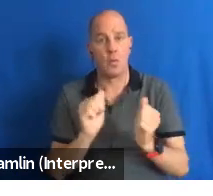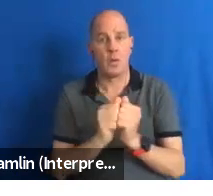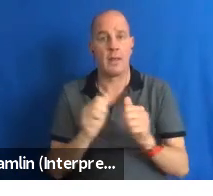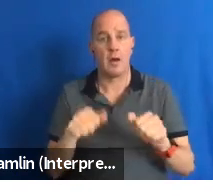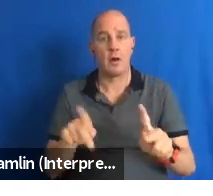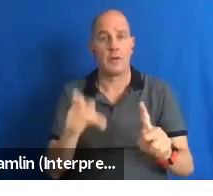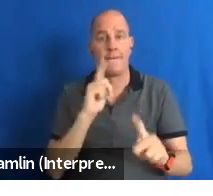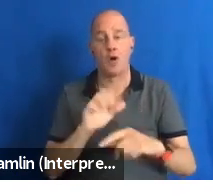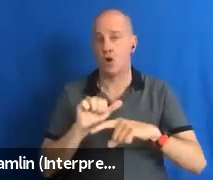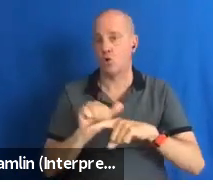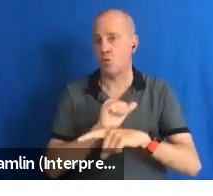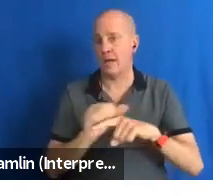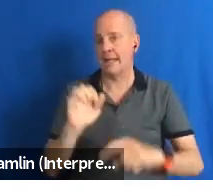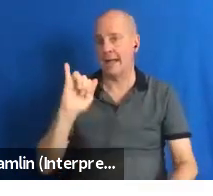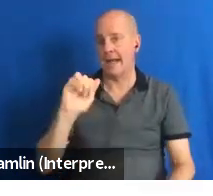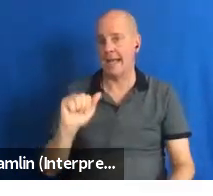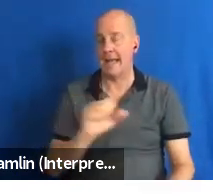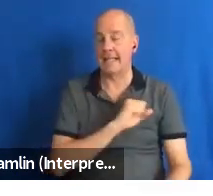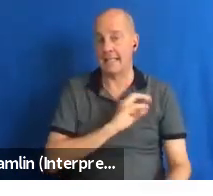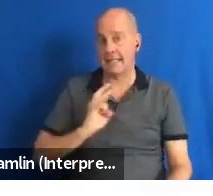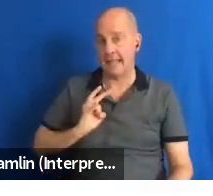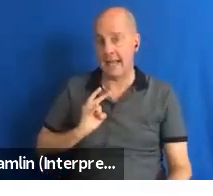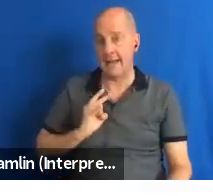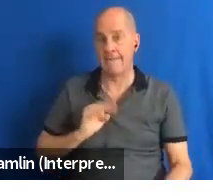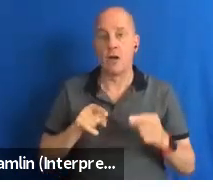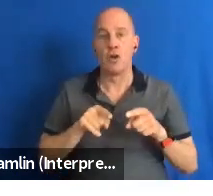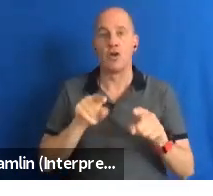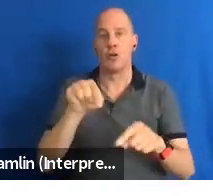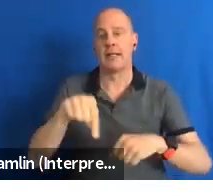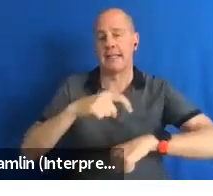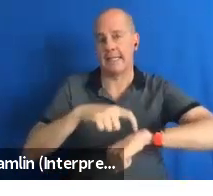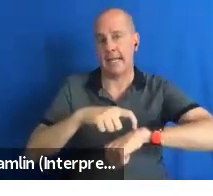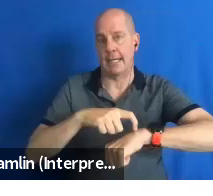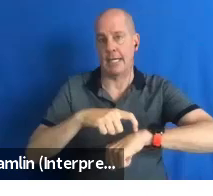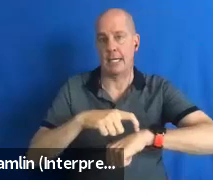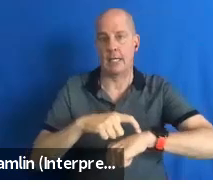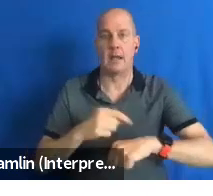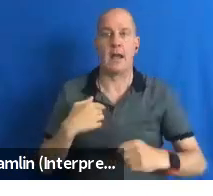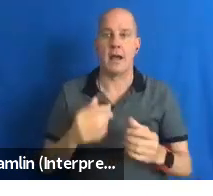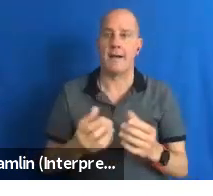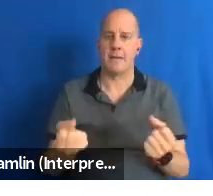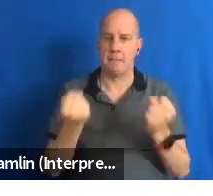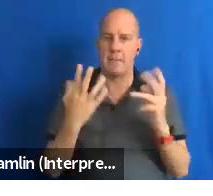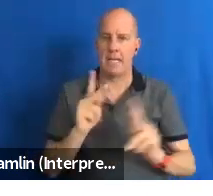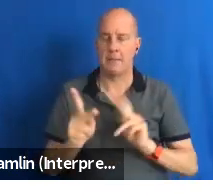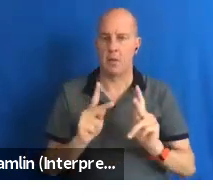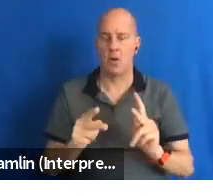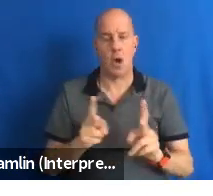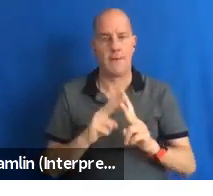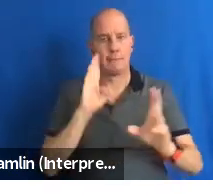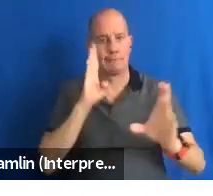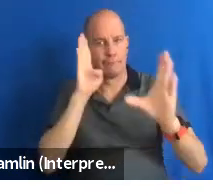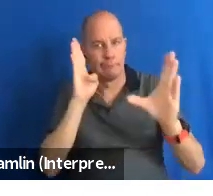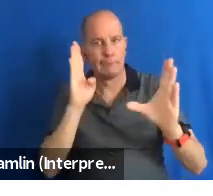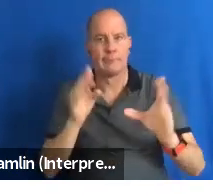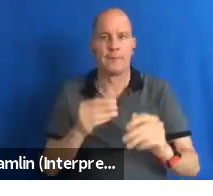training the IA staff during this time. We have a lot of people who are attentive and working from